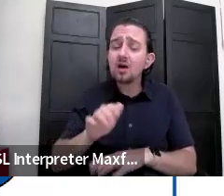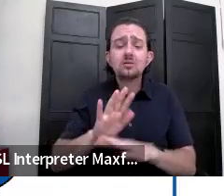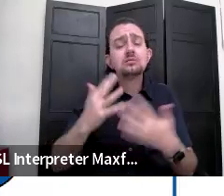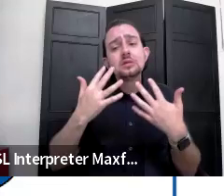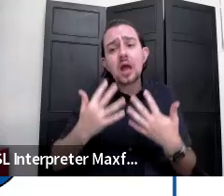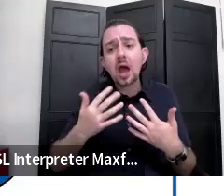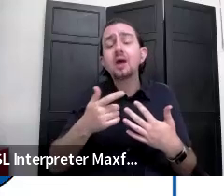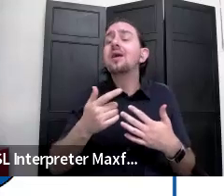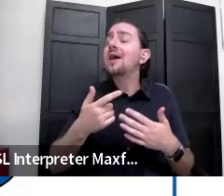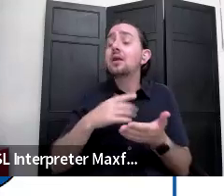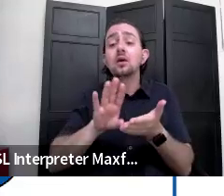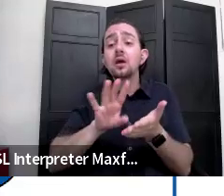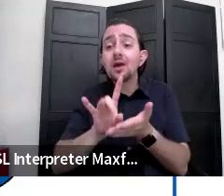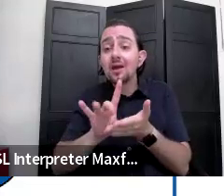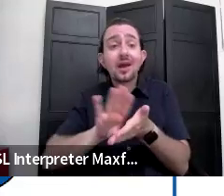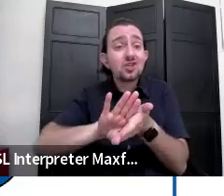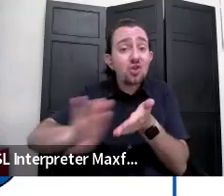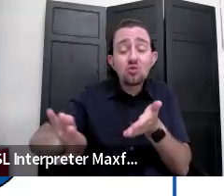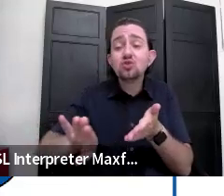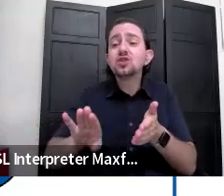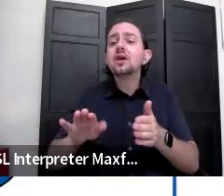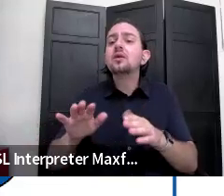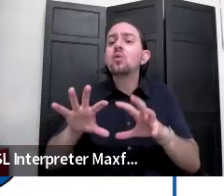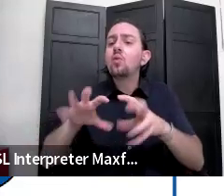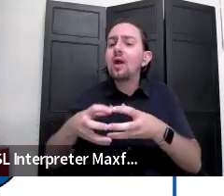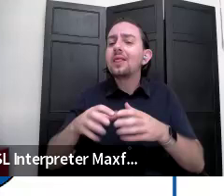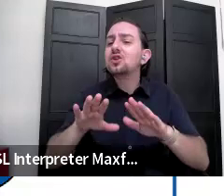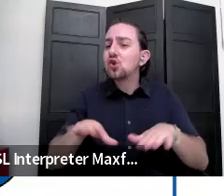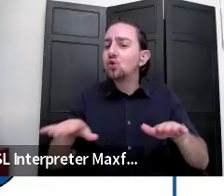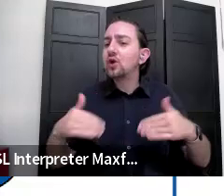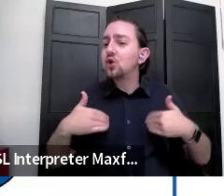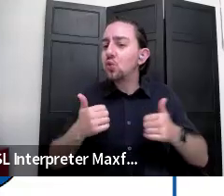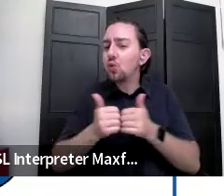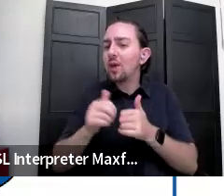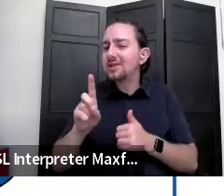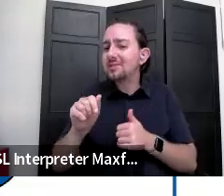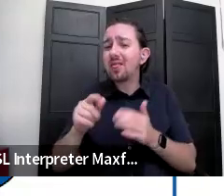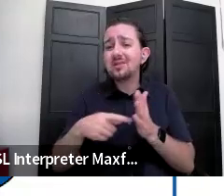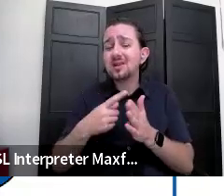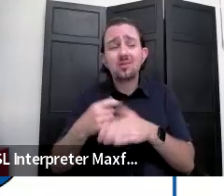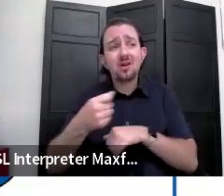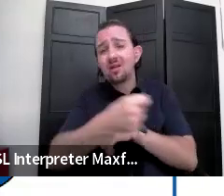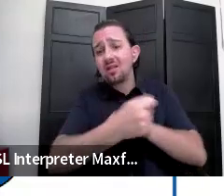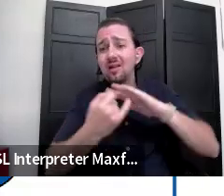They are put in areas where they are secluded. And they are not allowed to, you know,